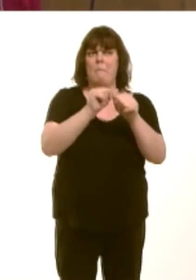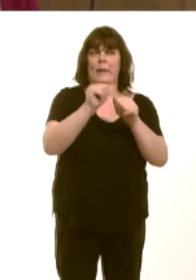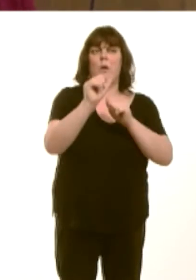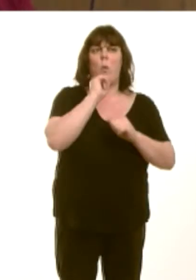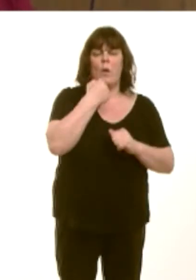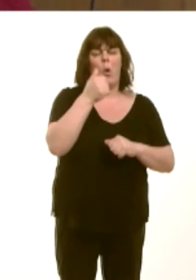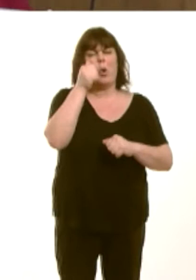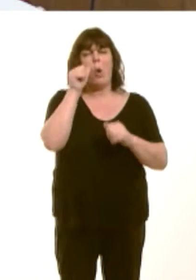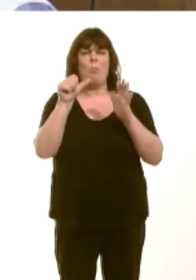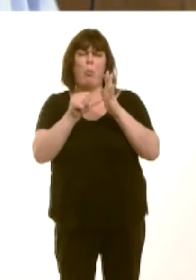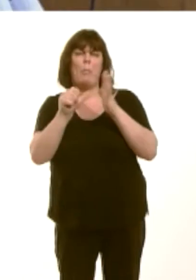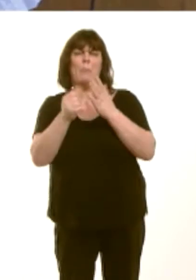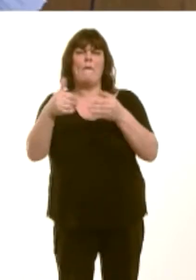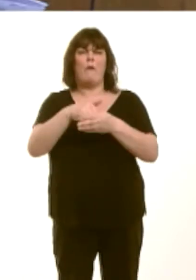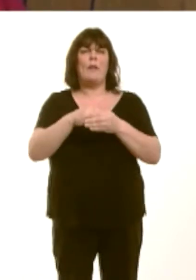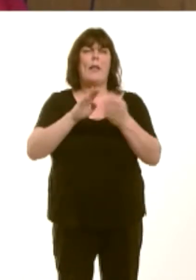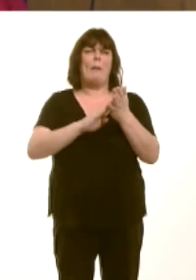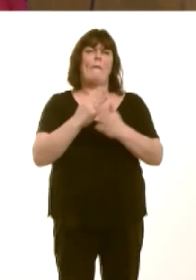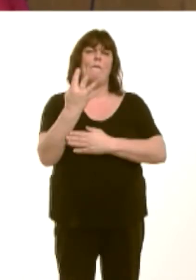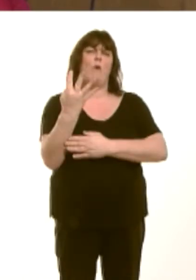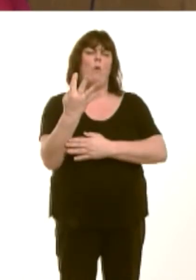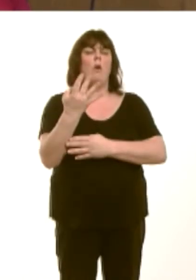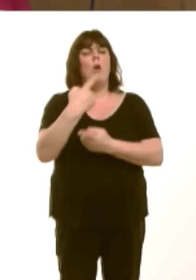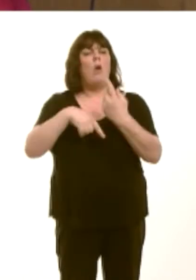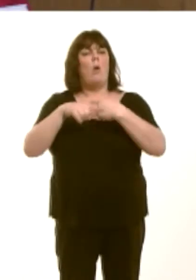Iíve said before, of course, that we will look to evaluate, once the trial comes to